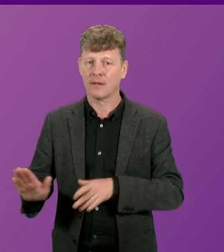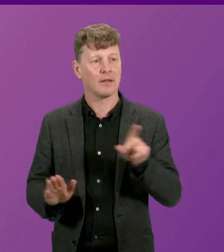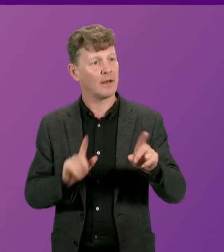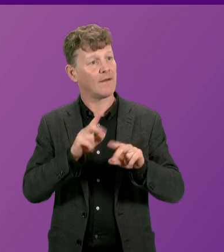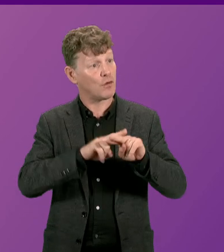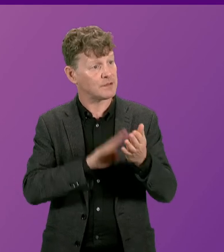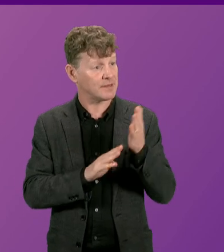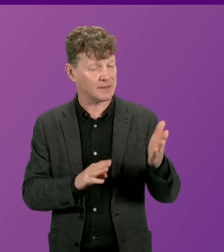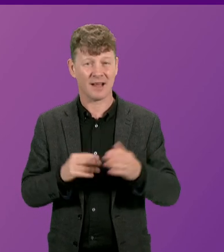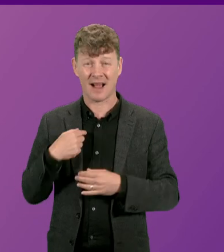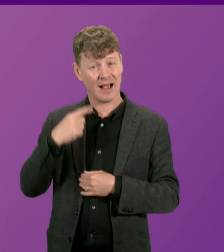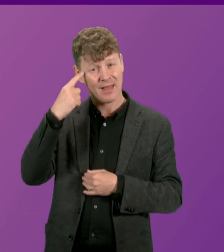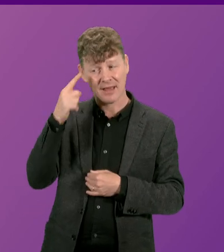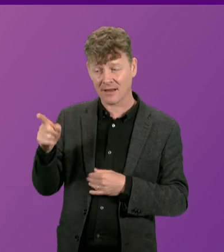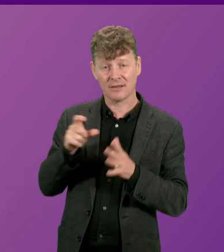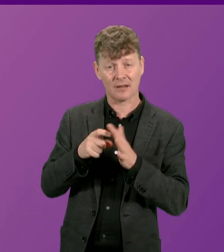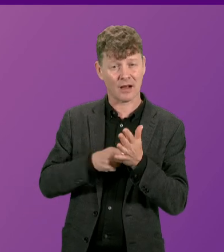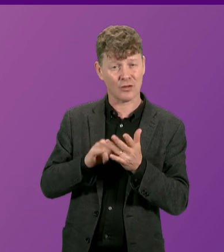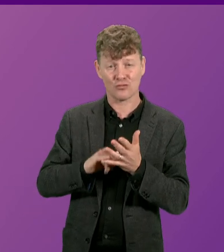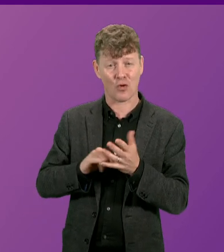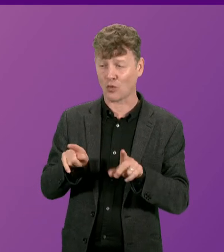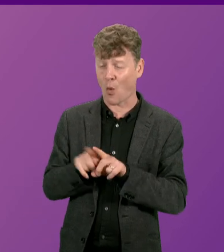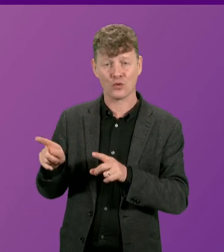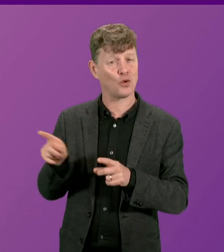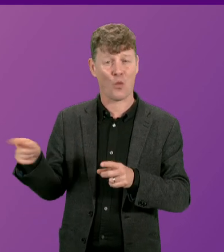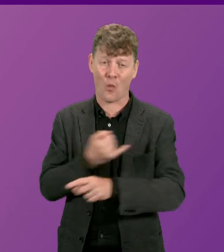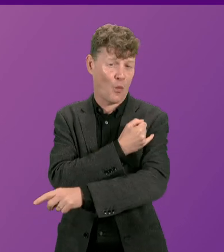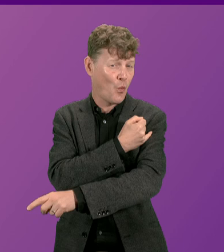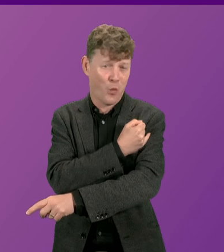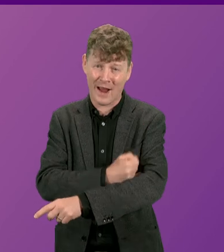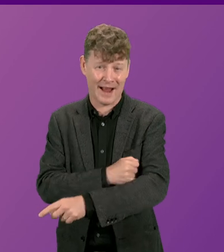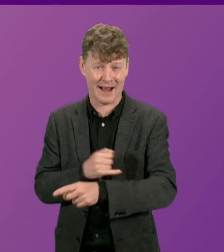I also do not think that Douglas Ross is on strong ground in attacking me about the rational and